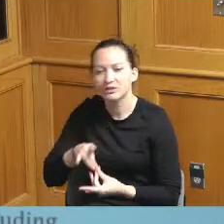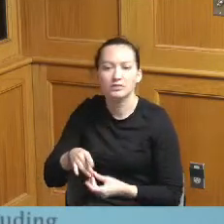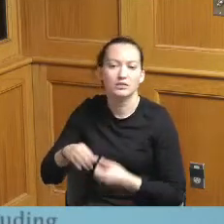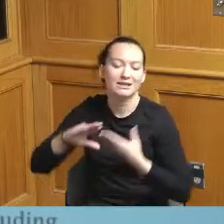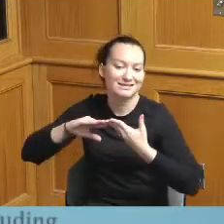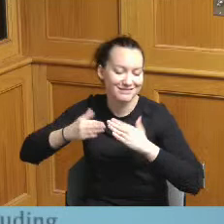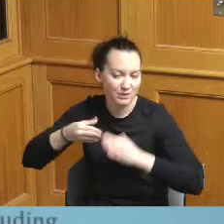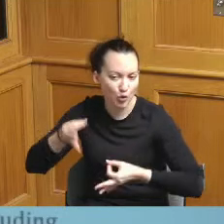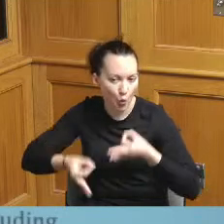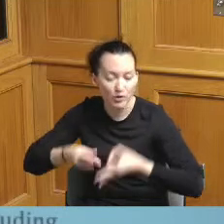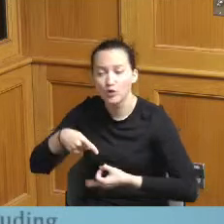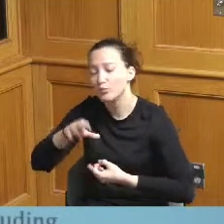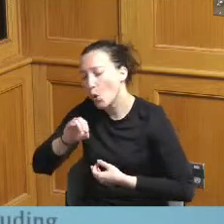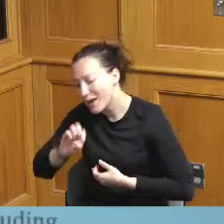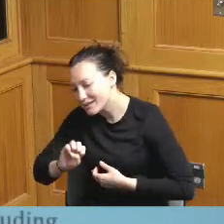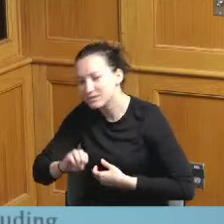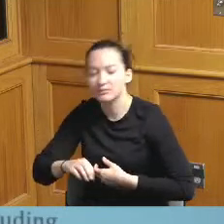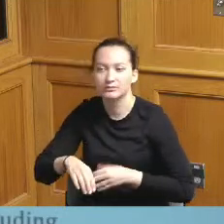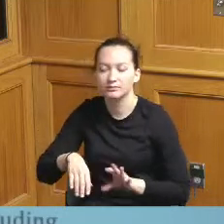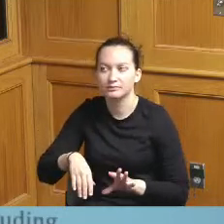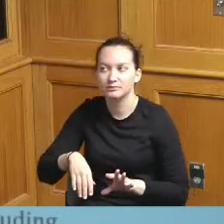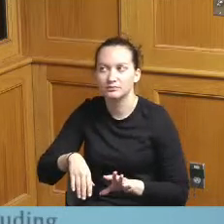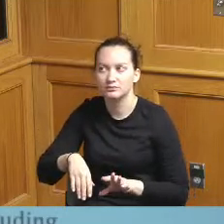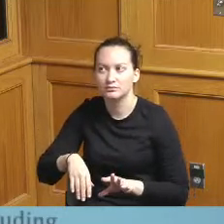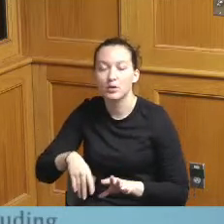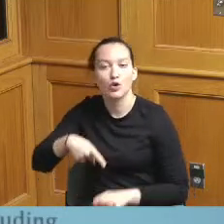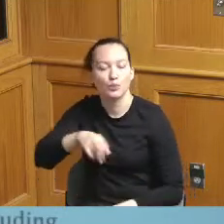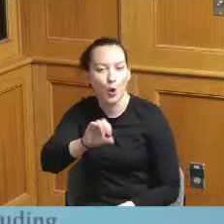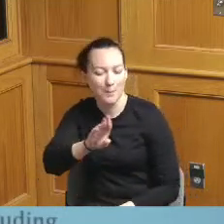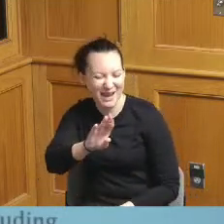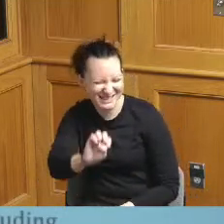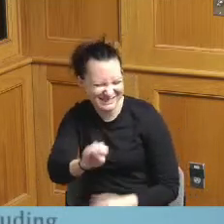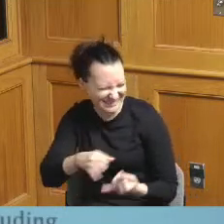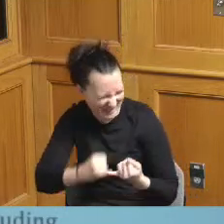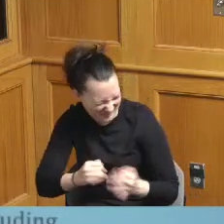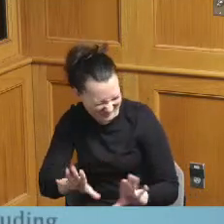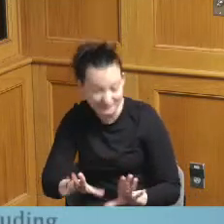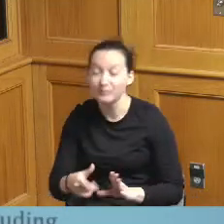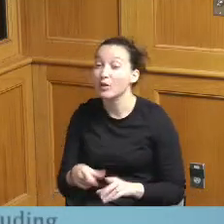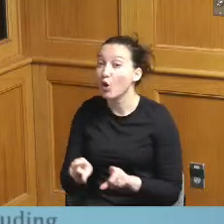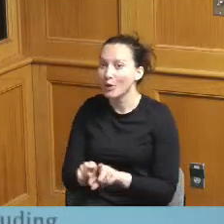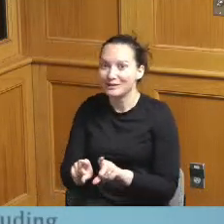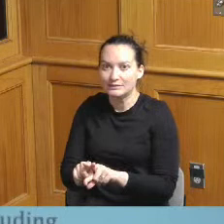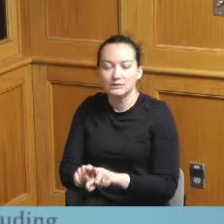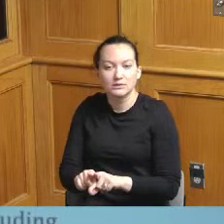Probate Court and domestic or yeah Probate Court is the last one we also do hear some